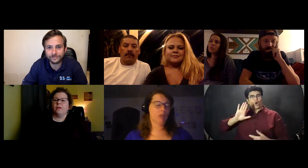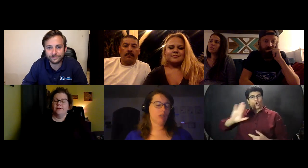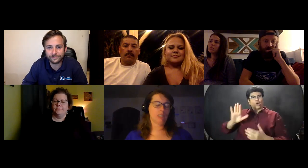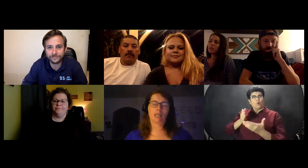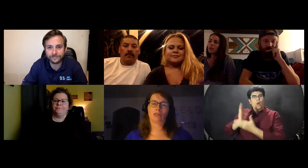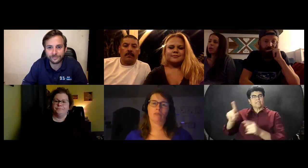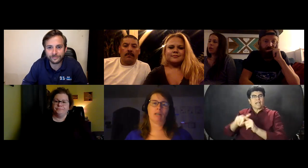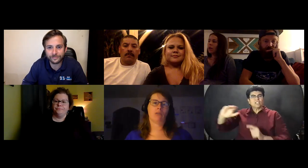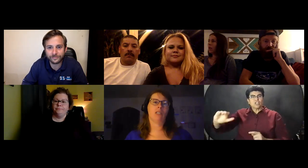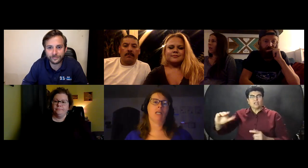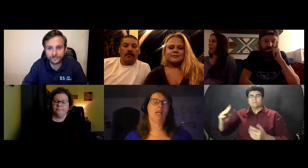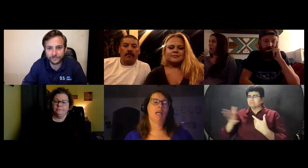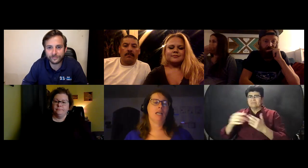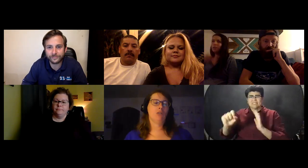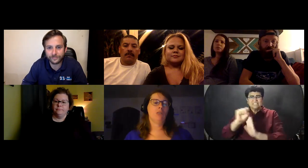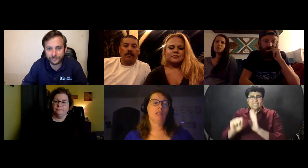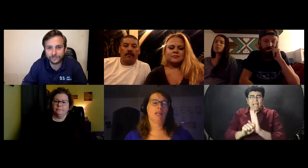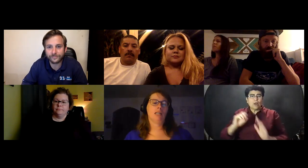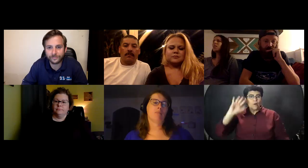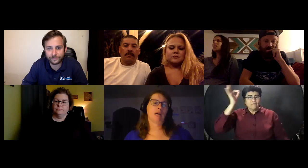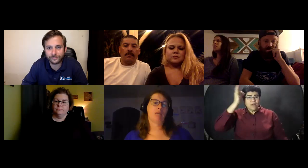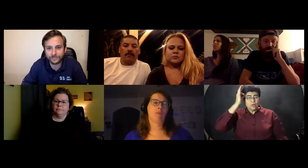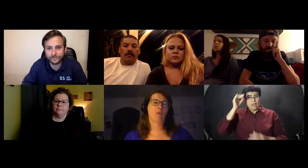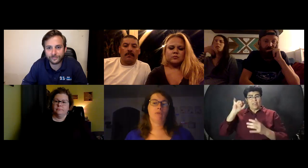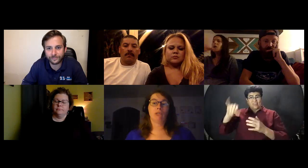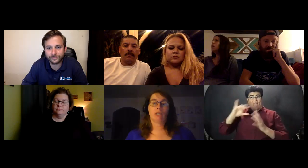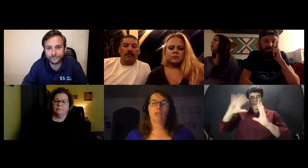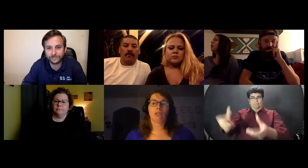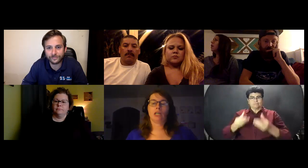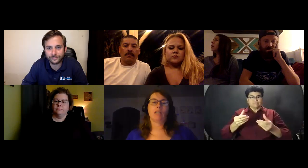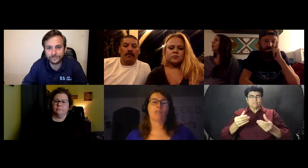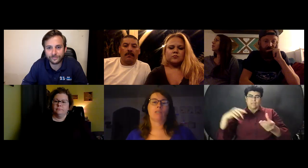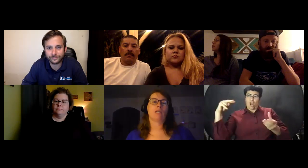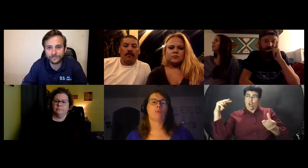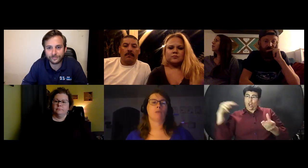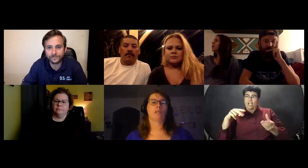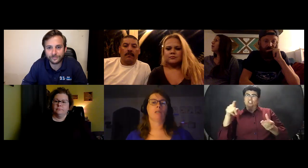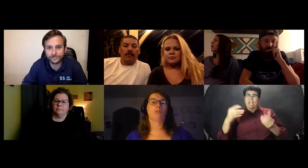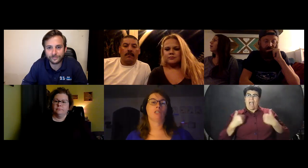state or federal and using that as the backbone of look